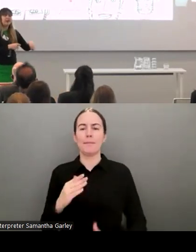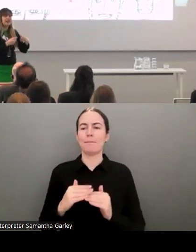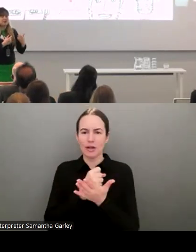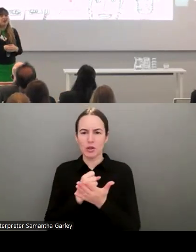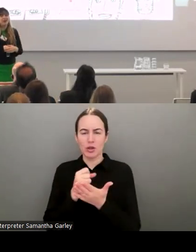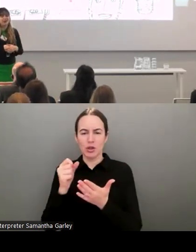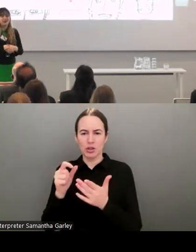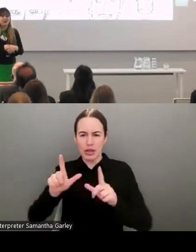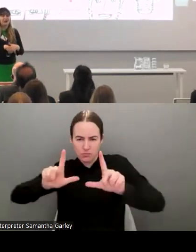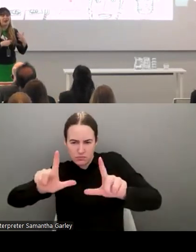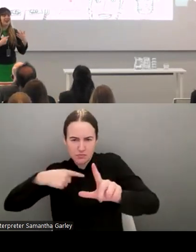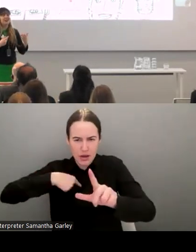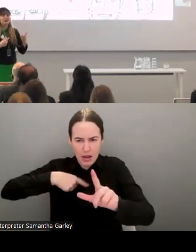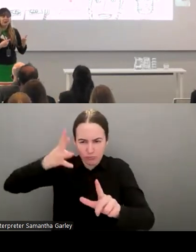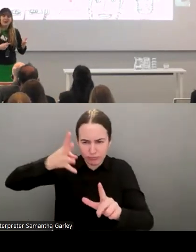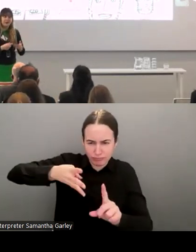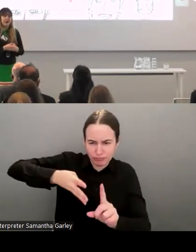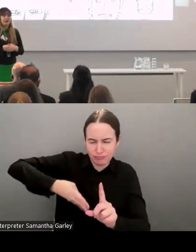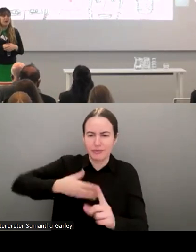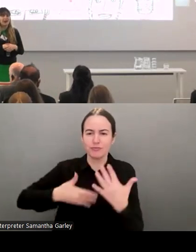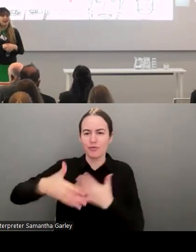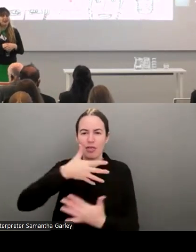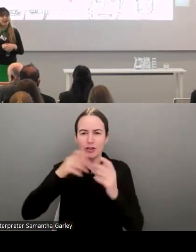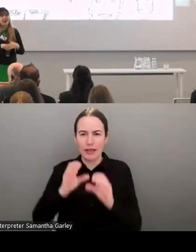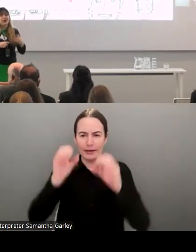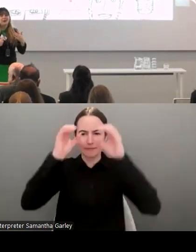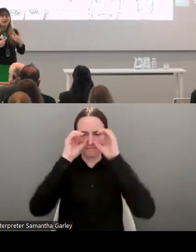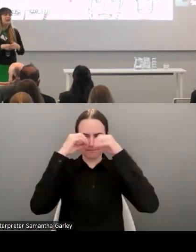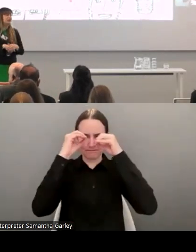and then I'll examine you, just from a sociological point of view and myself